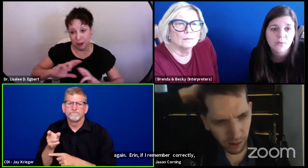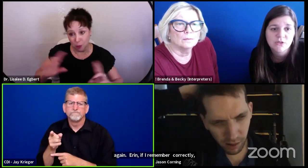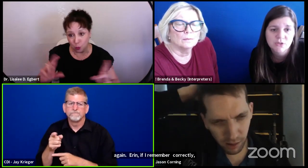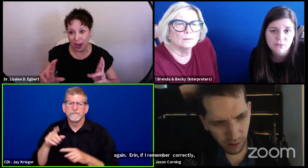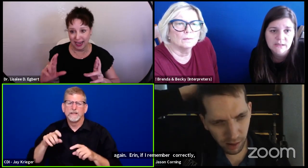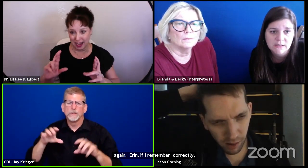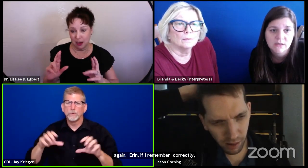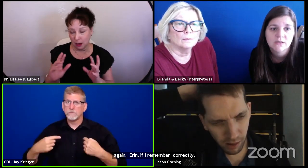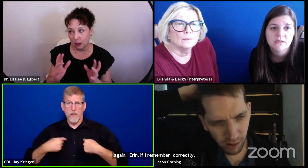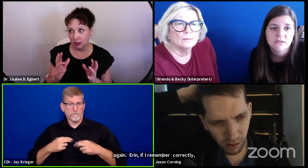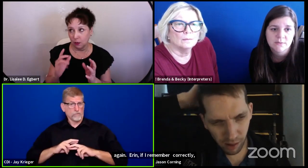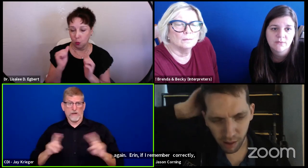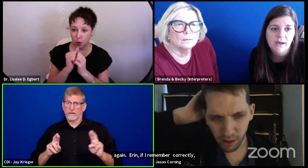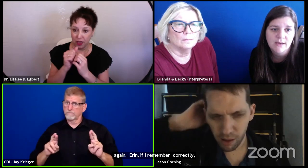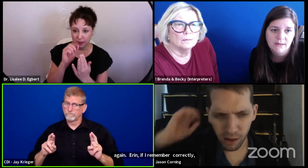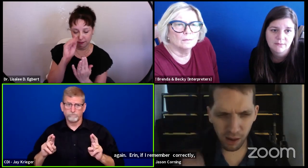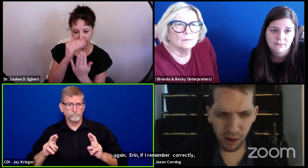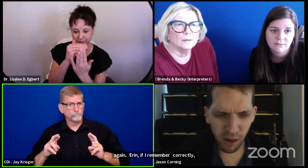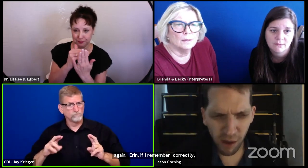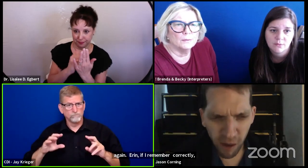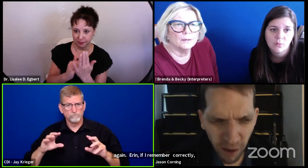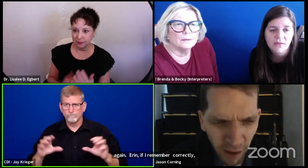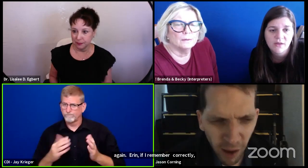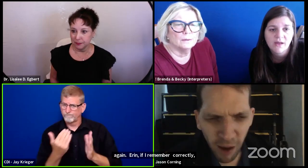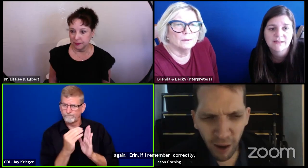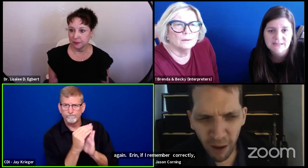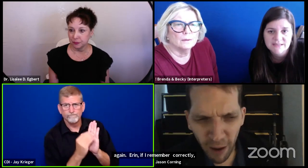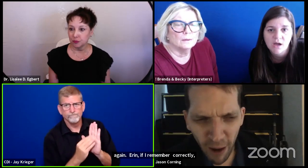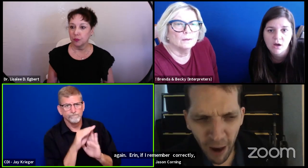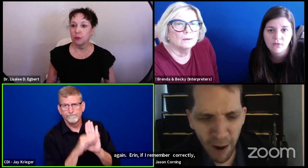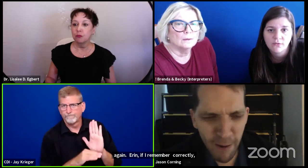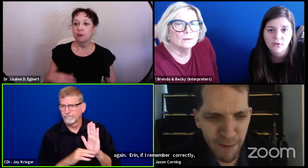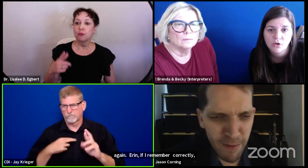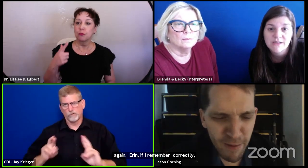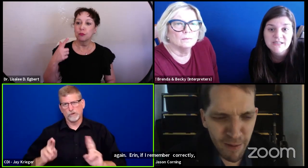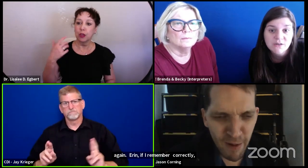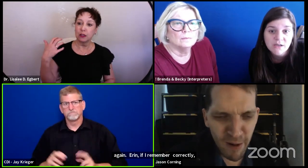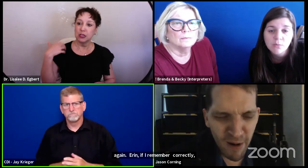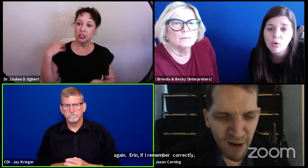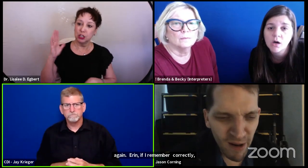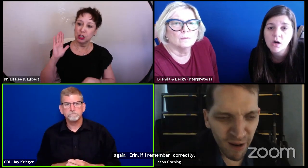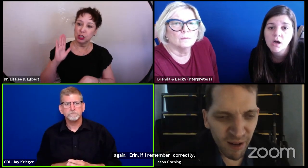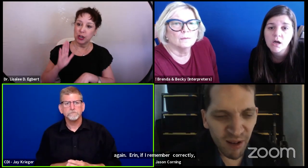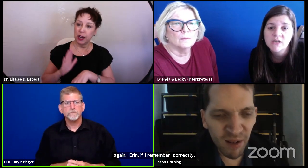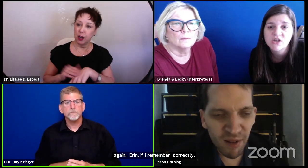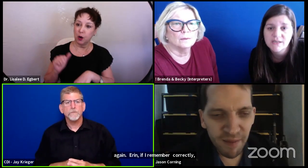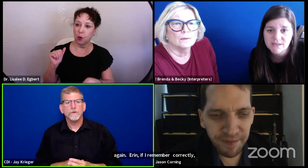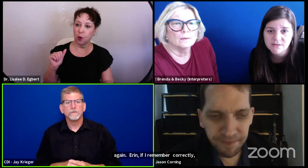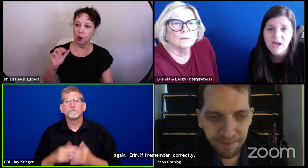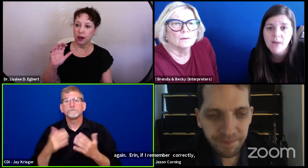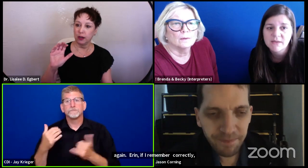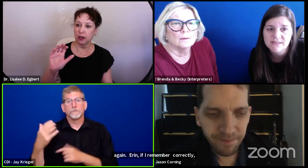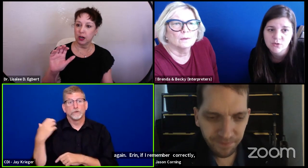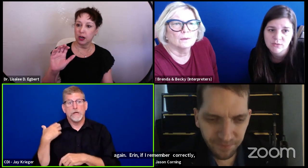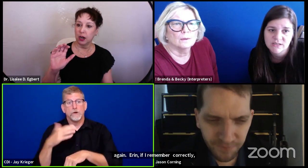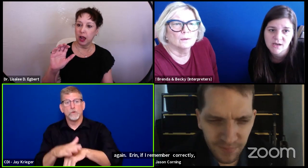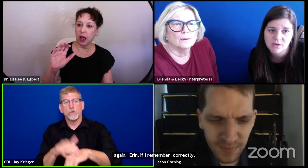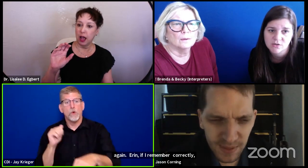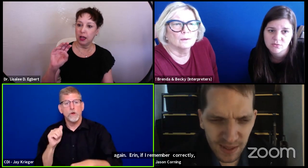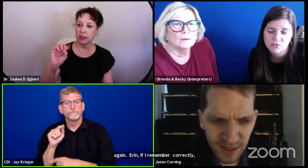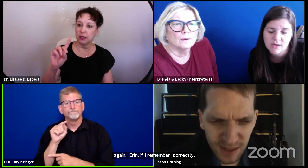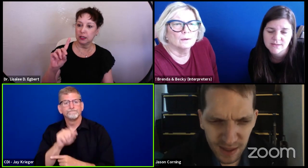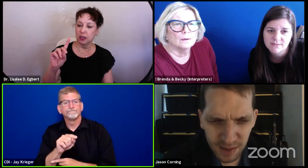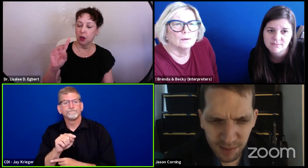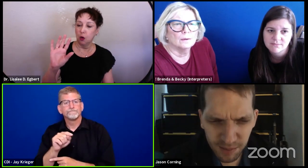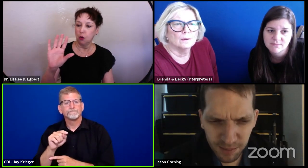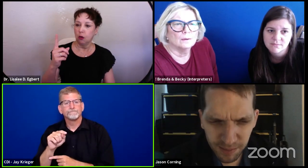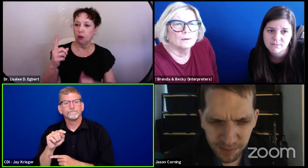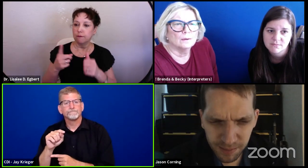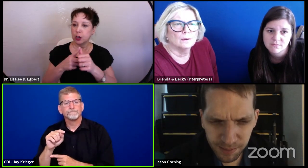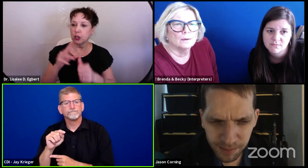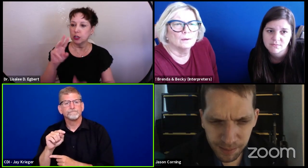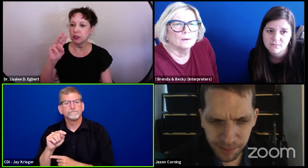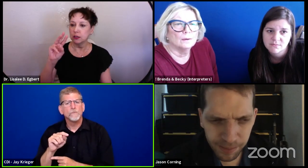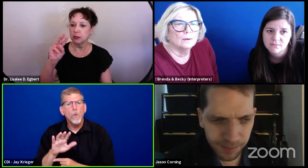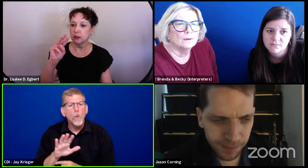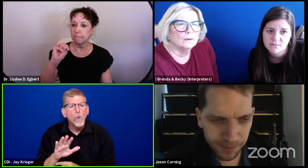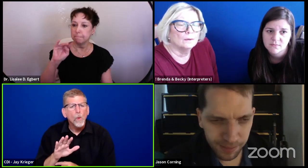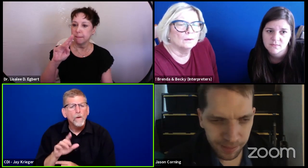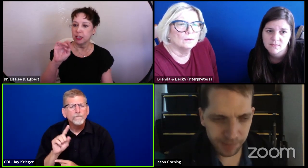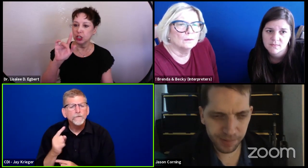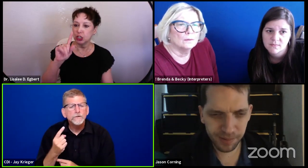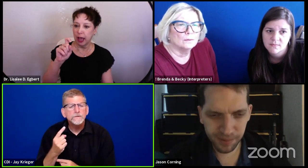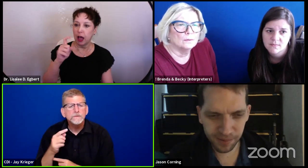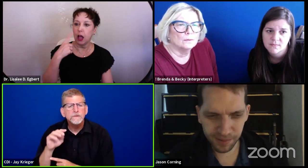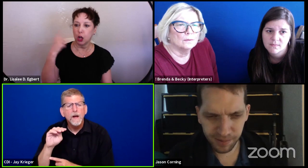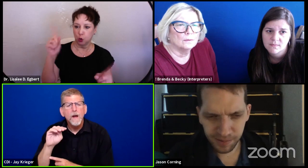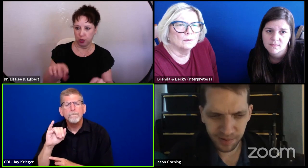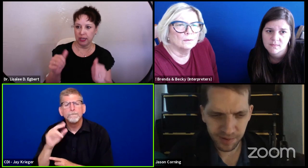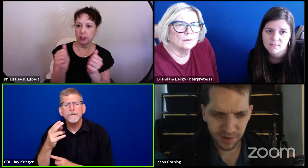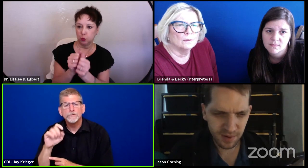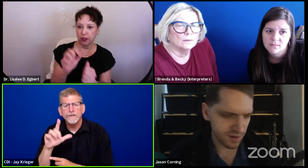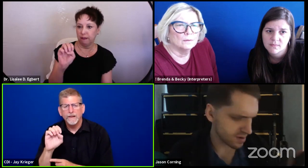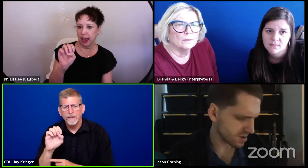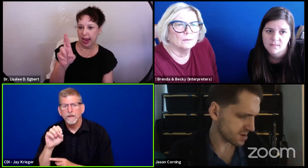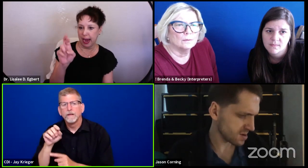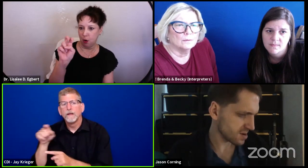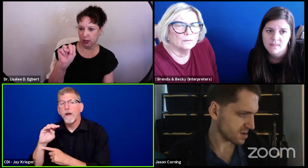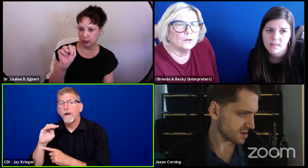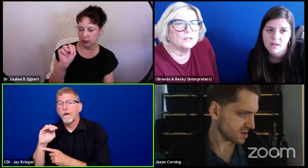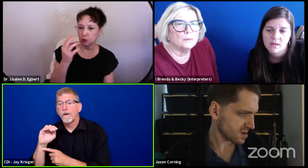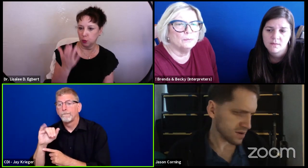We do need to be ready with a list of criteria or agenda topics that we would address.